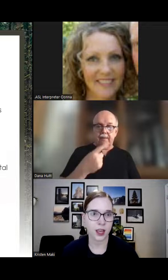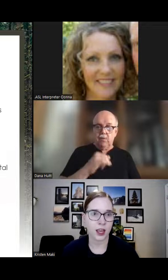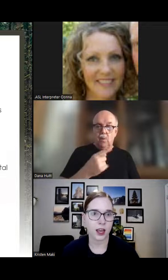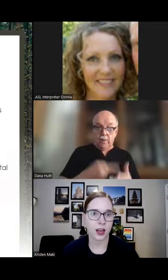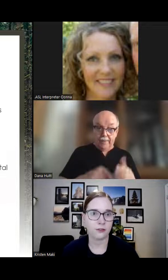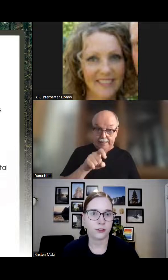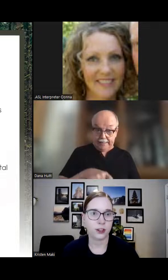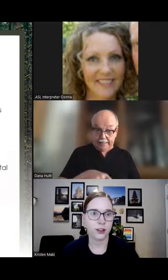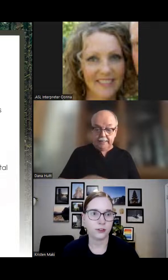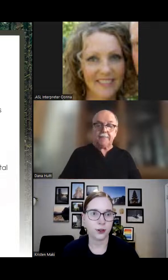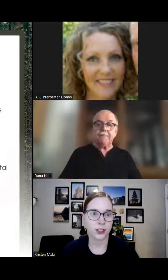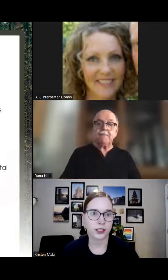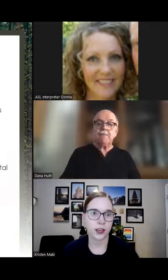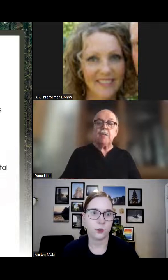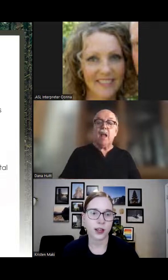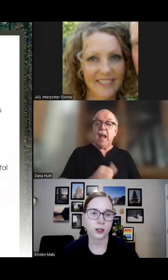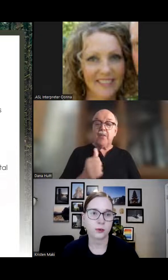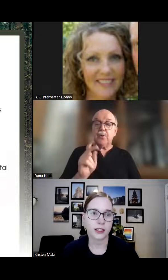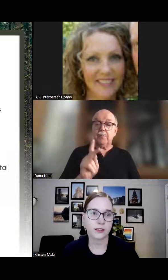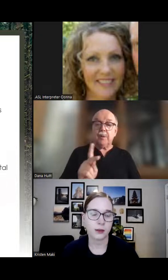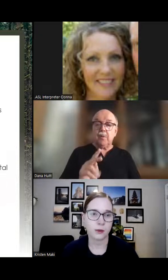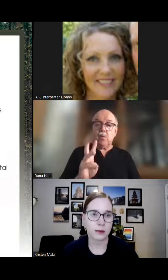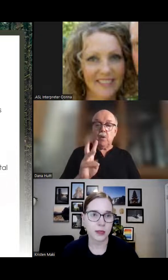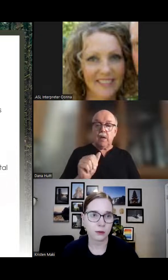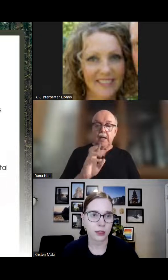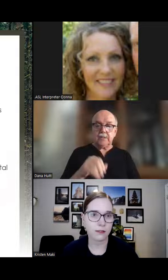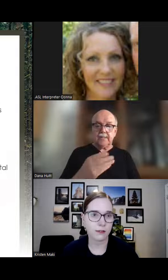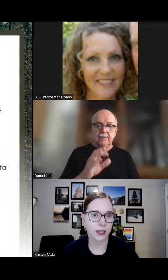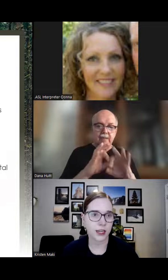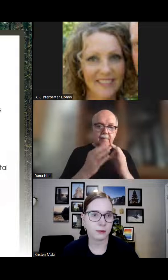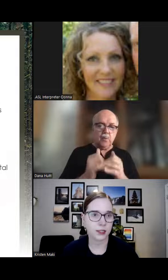Washington state, we do not pay a legally responsible